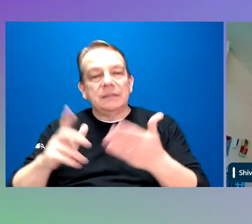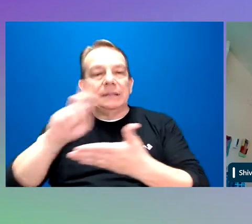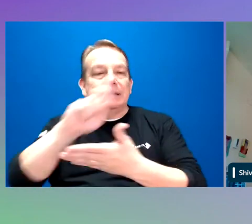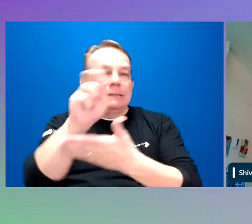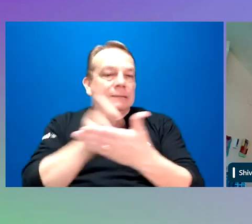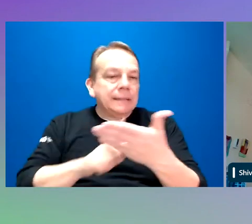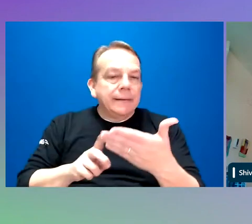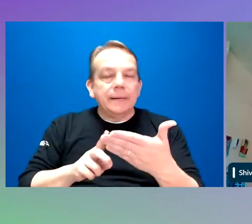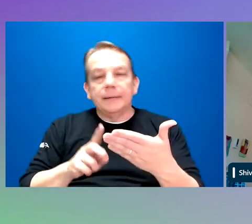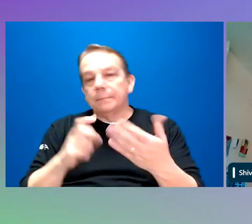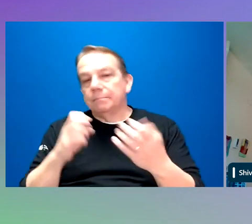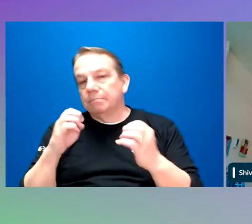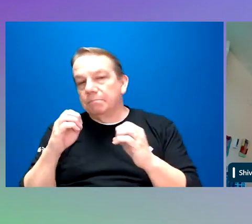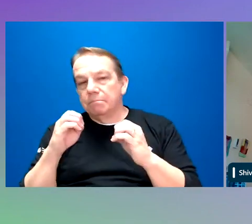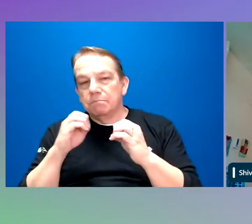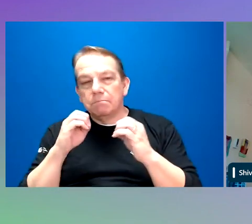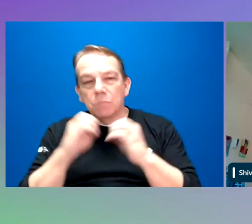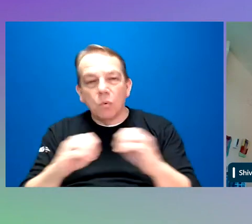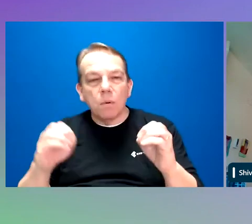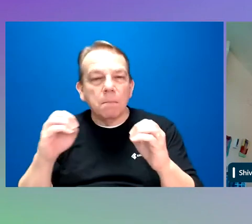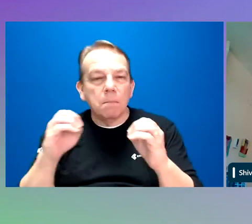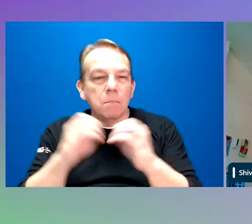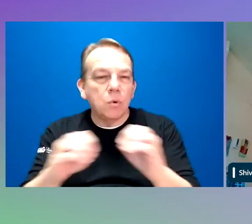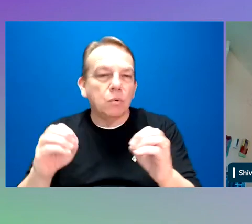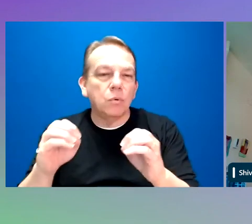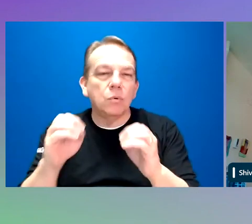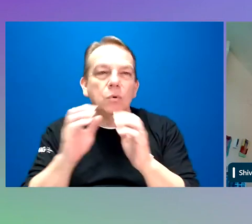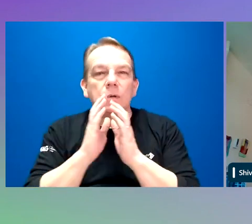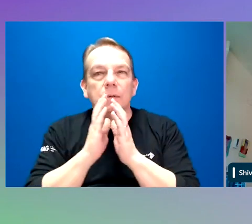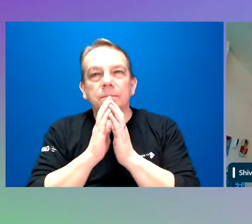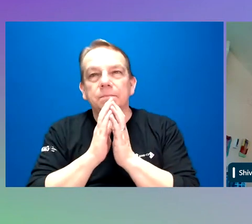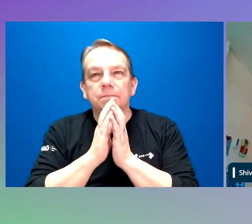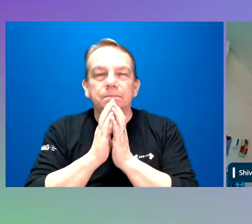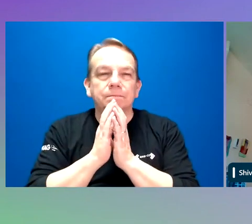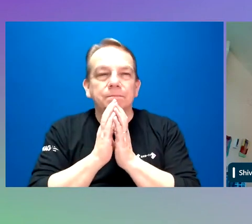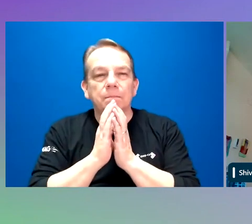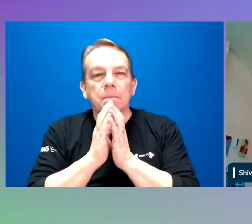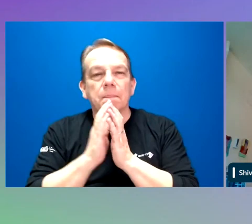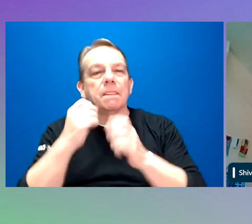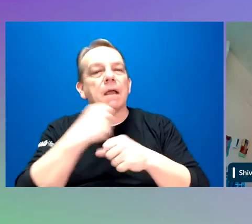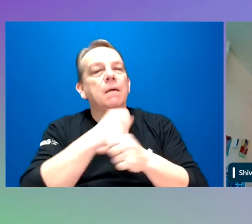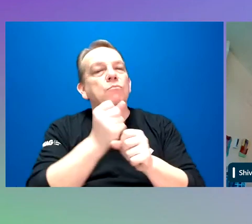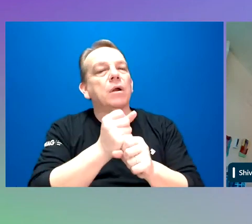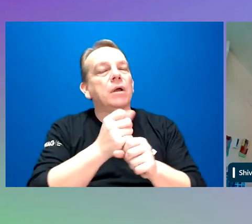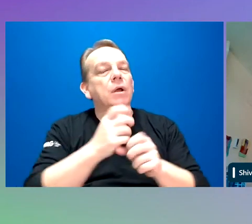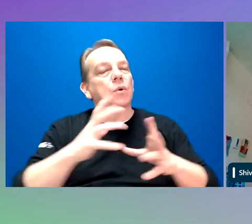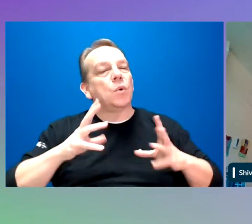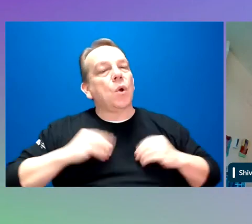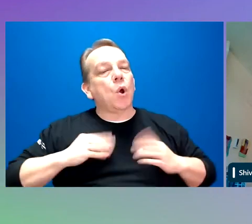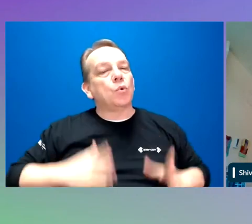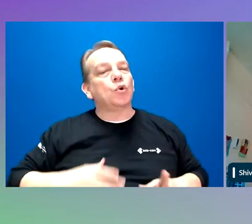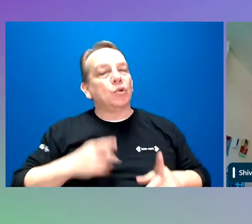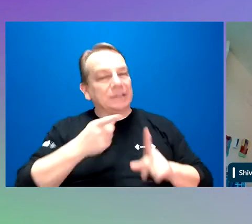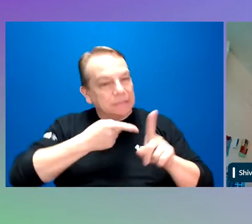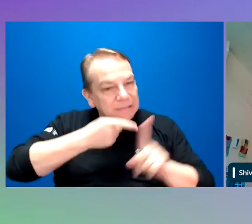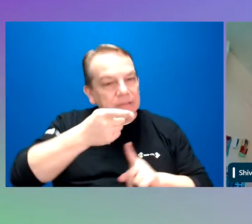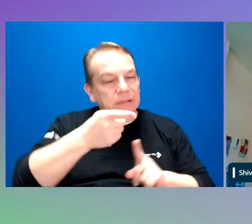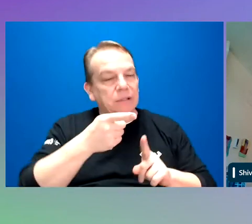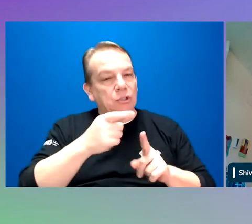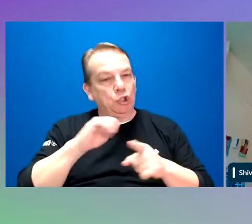uh, more, more, uh, product owner specific, uh, training